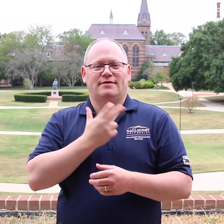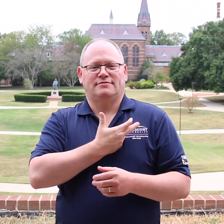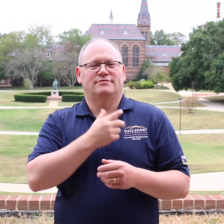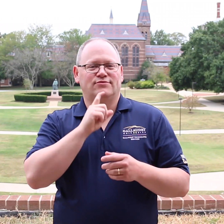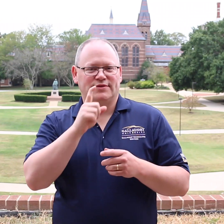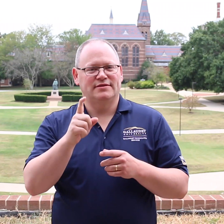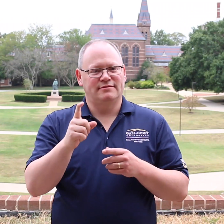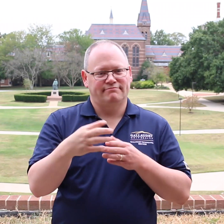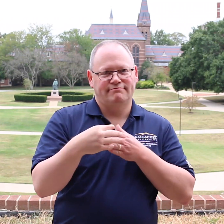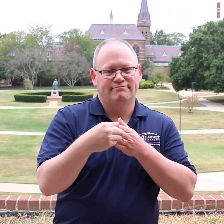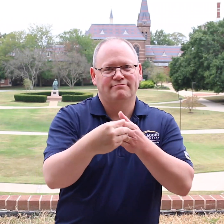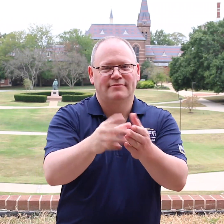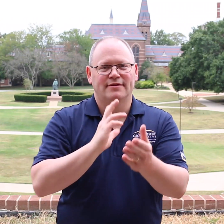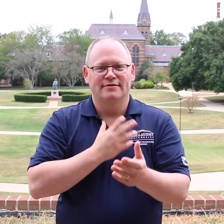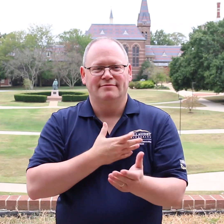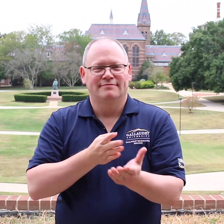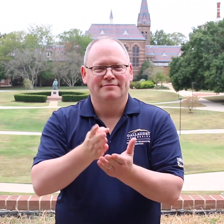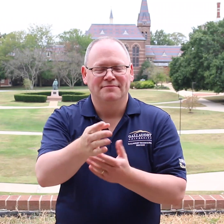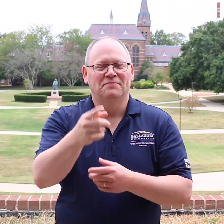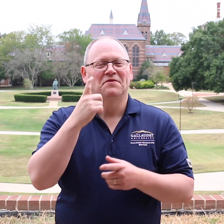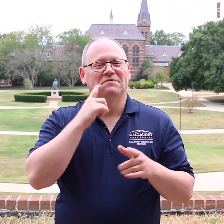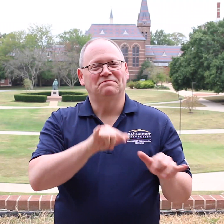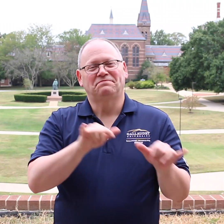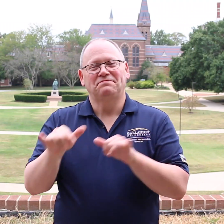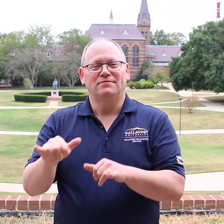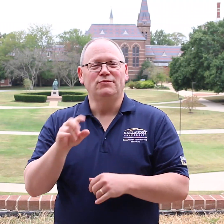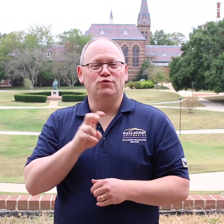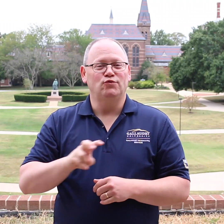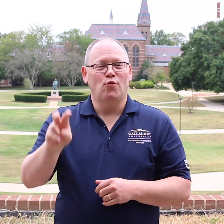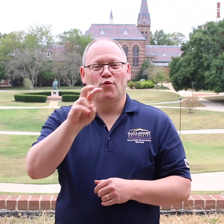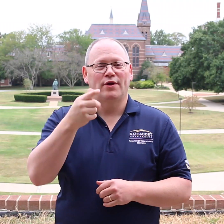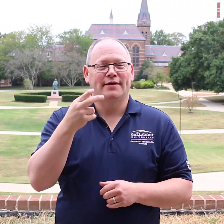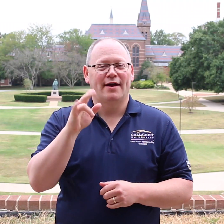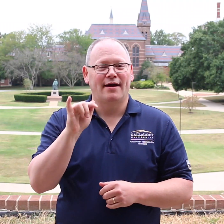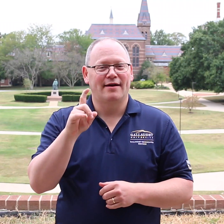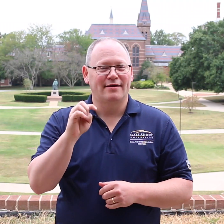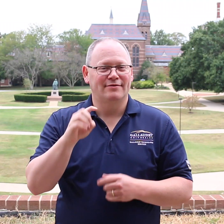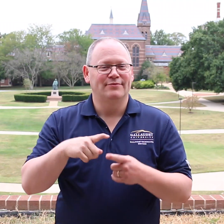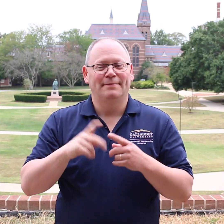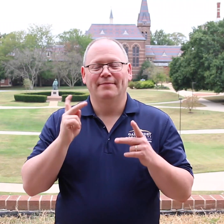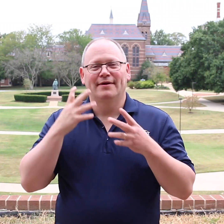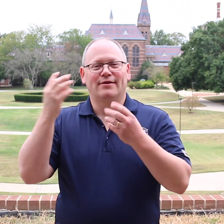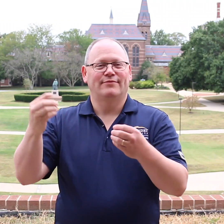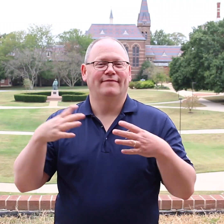Smart Launch helps us really as a tour guide, as you could call it.